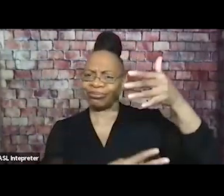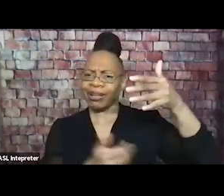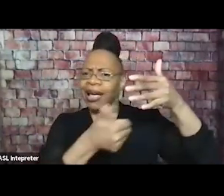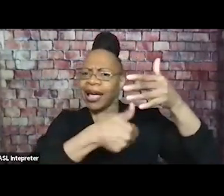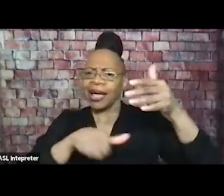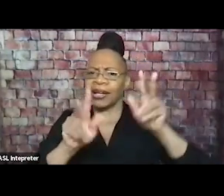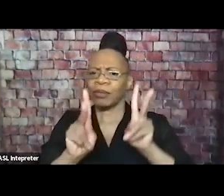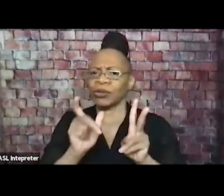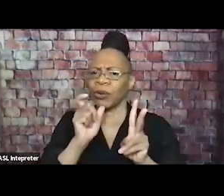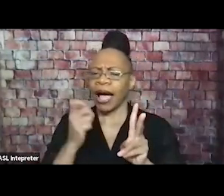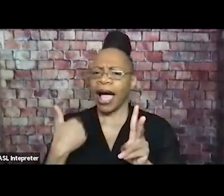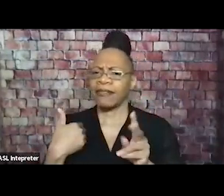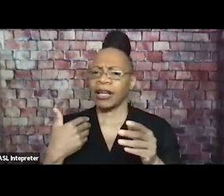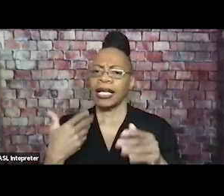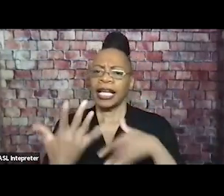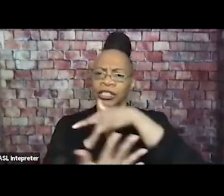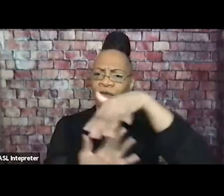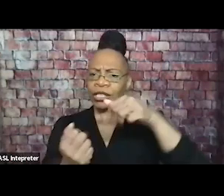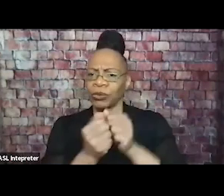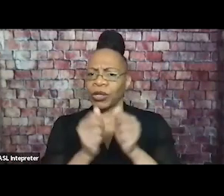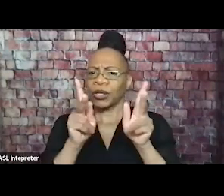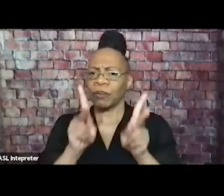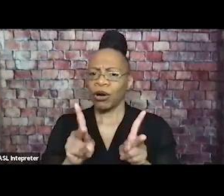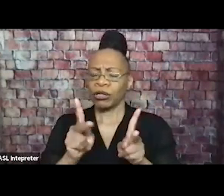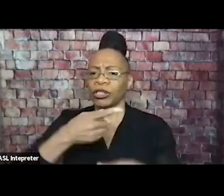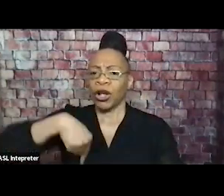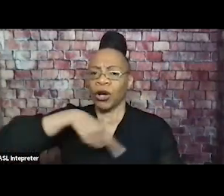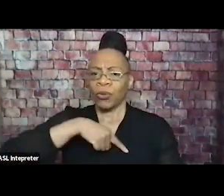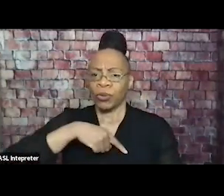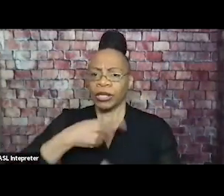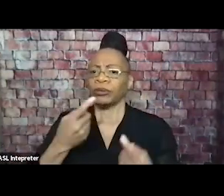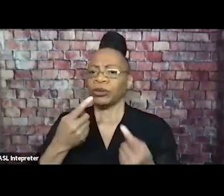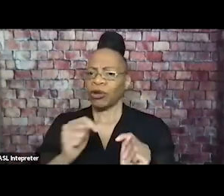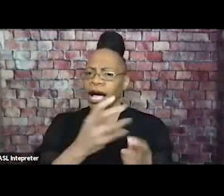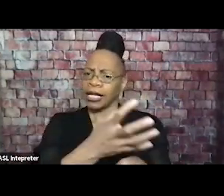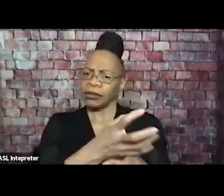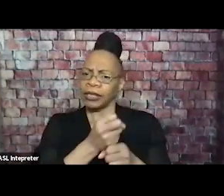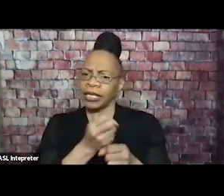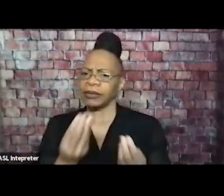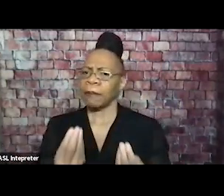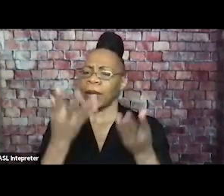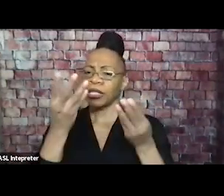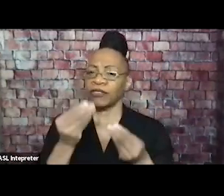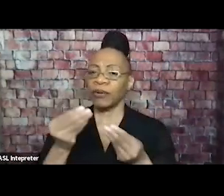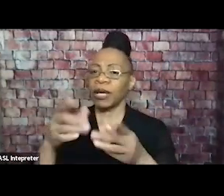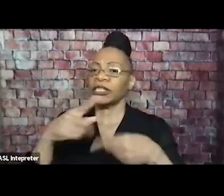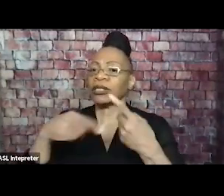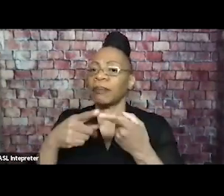And we would get information about, as much information we could about their past and how their past trauma